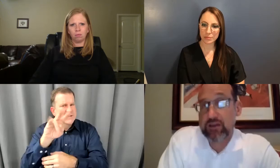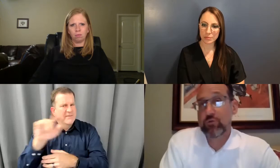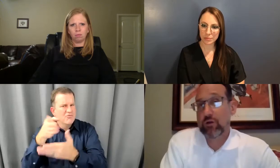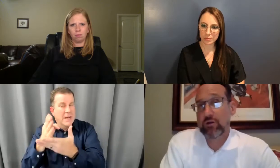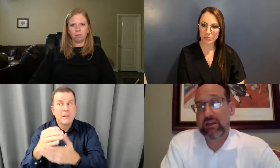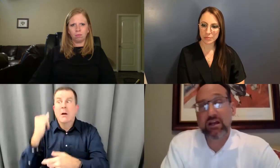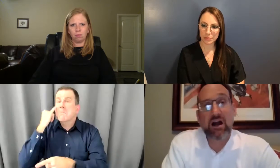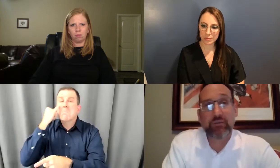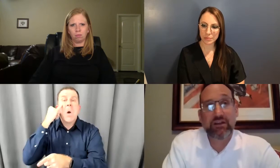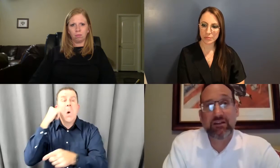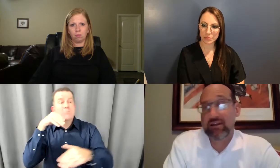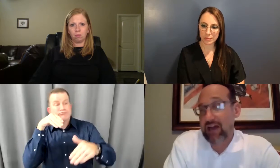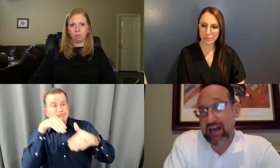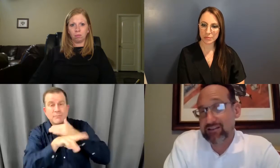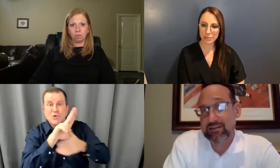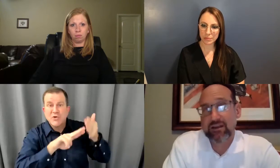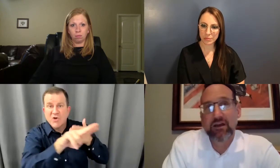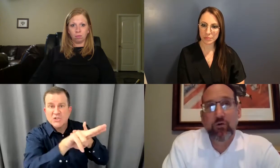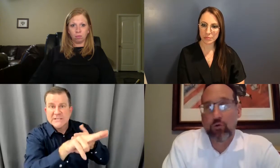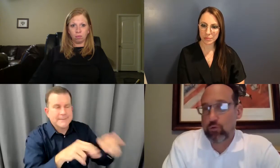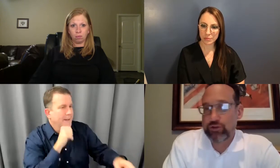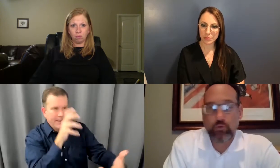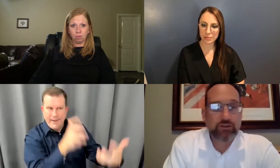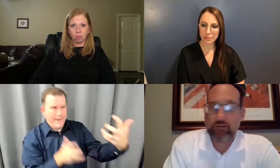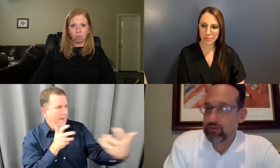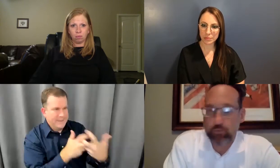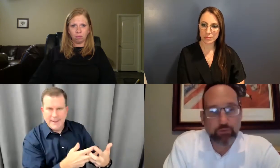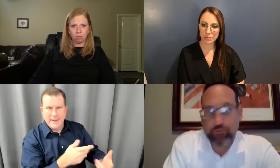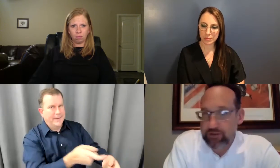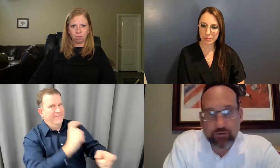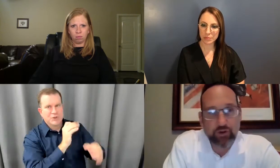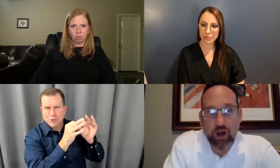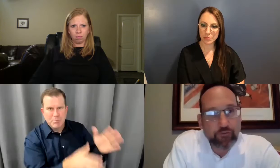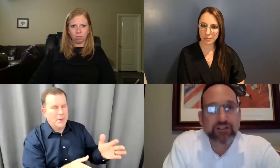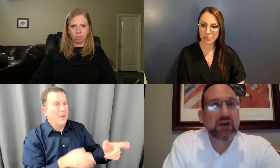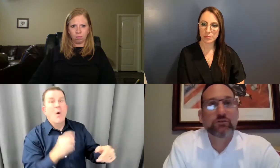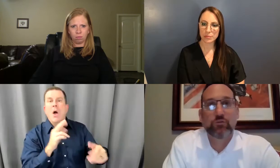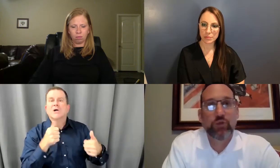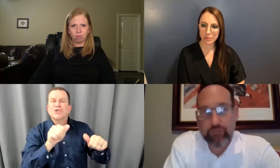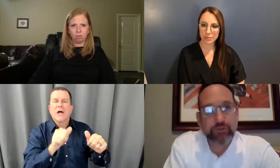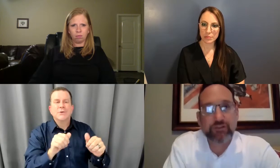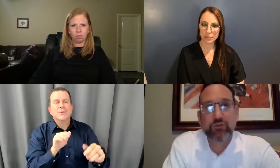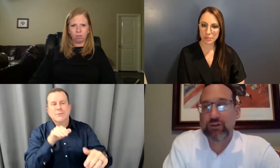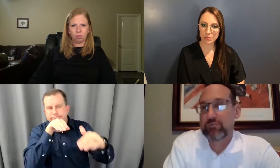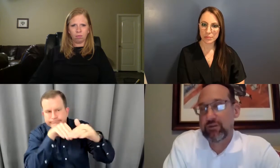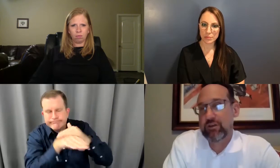and you weren't being accommodated in class, or when you went to visit with a professor during office hours or whatever the situation may be,